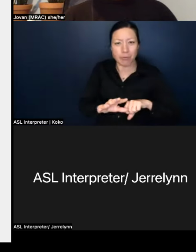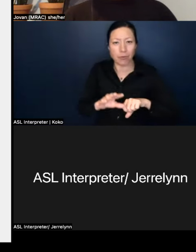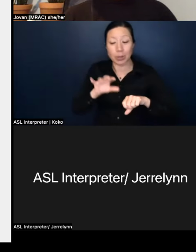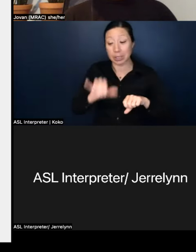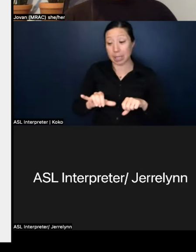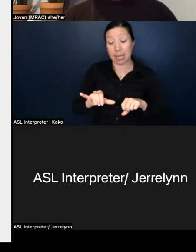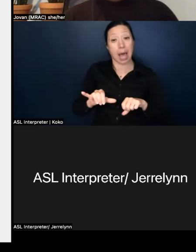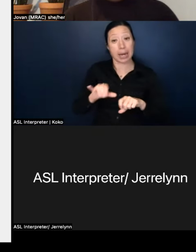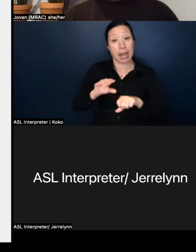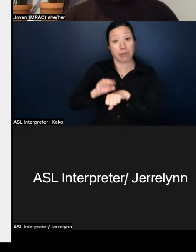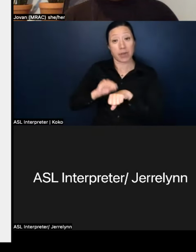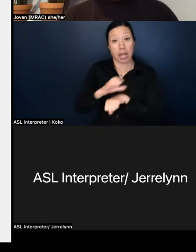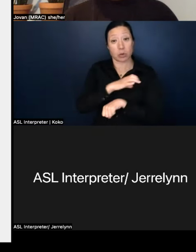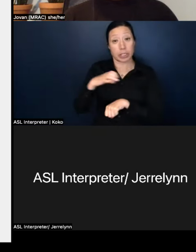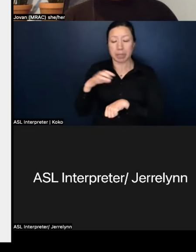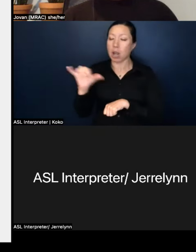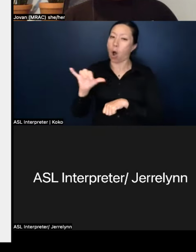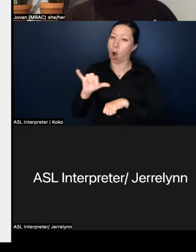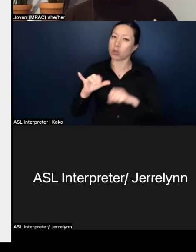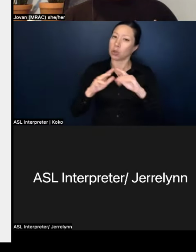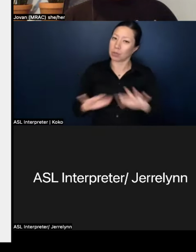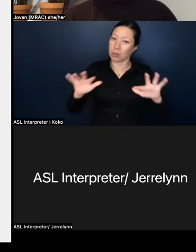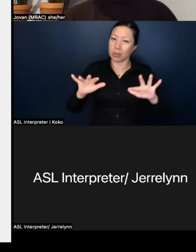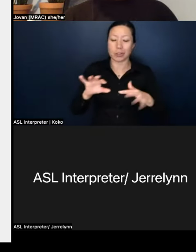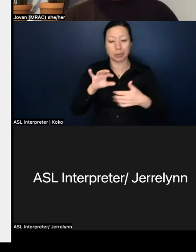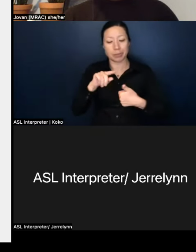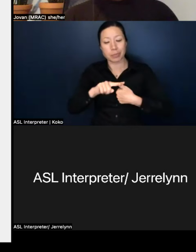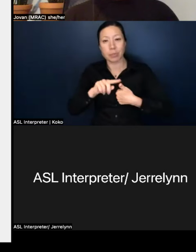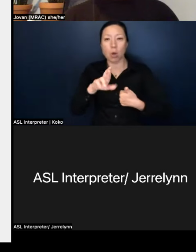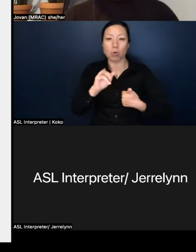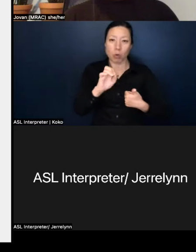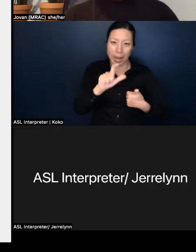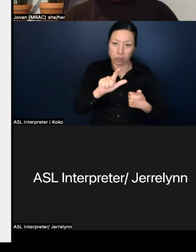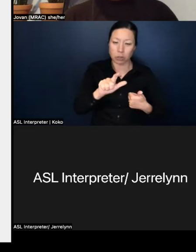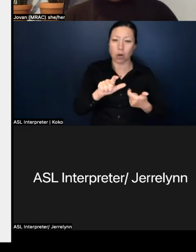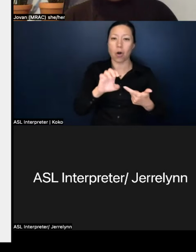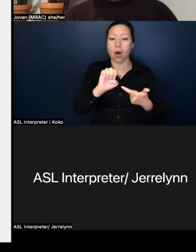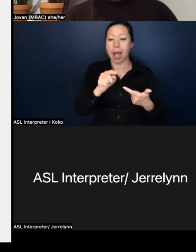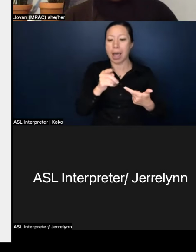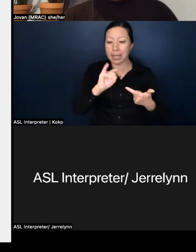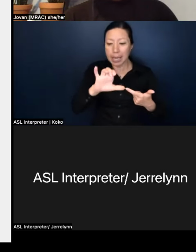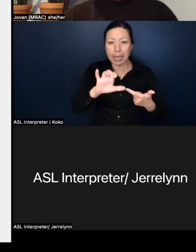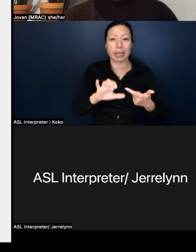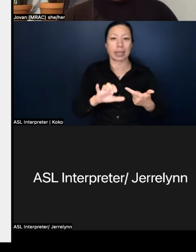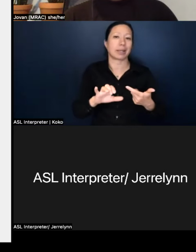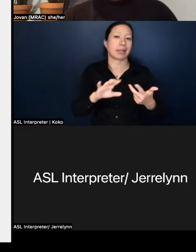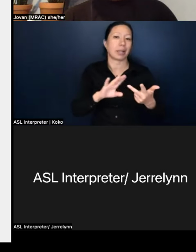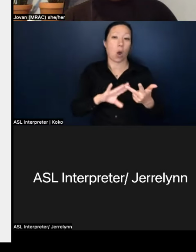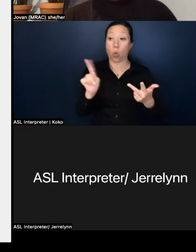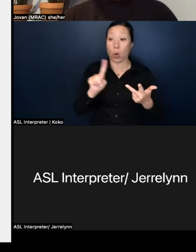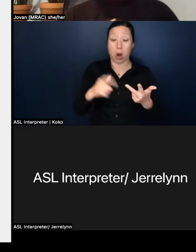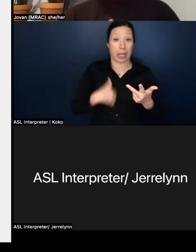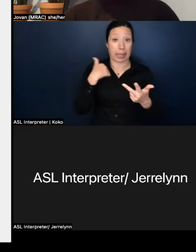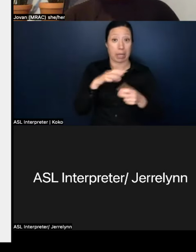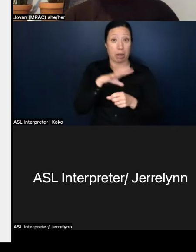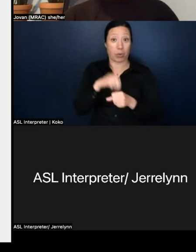in terms of racial, ethnic identity, where they live in Minnesota and in the region,